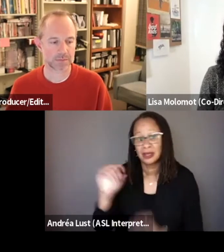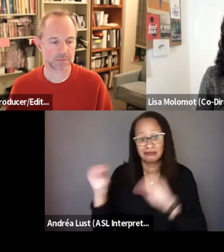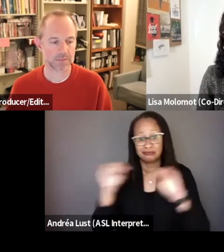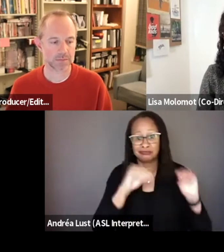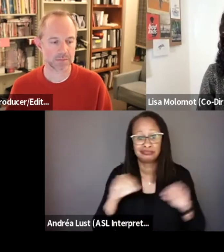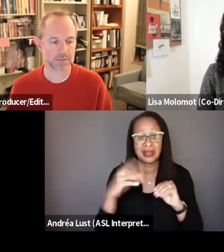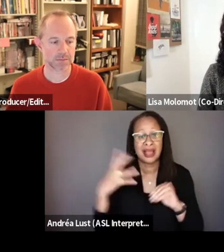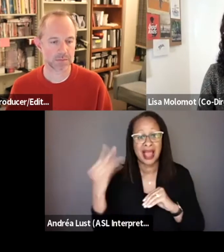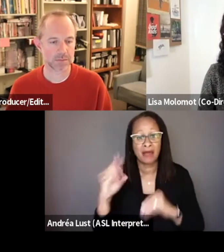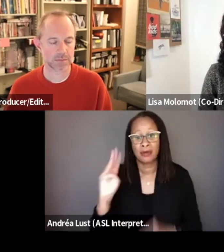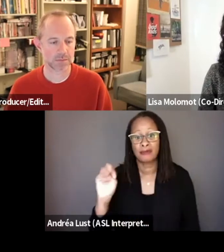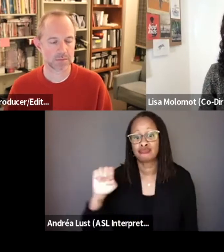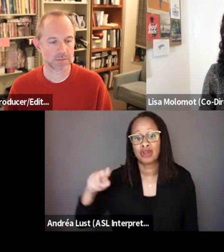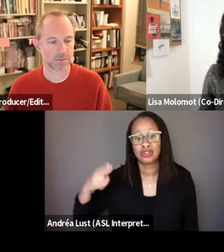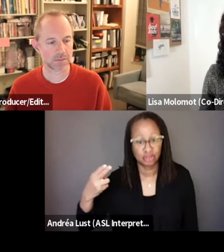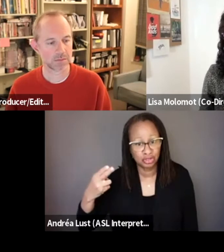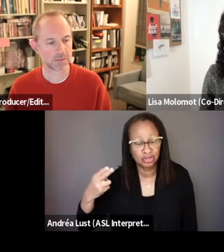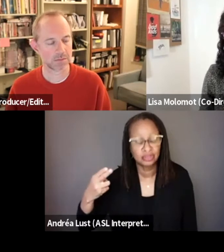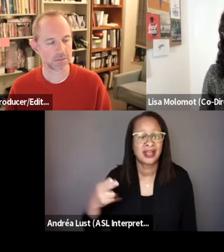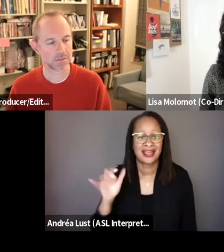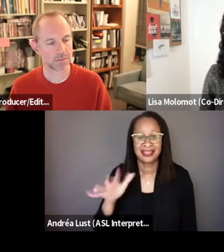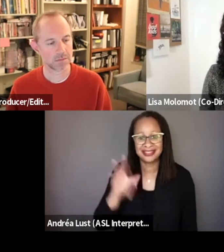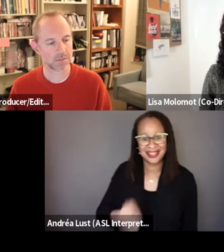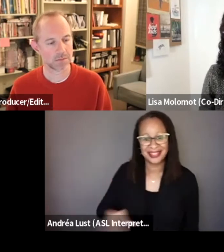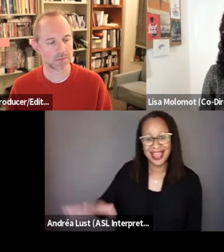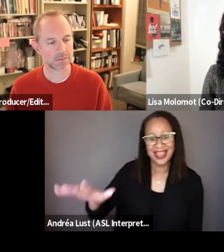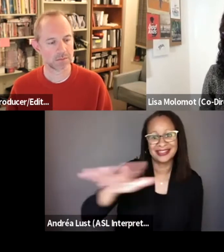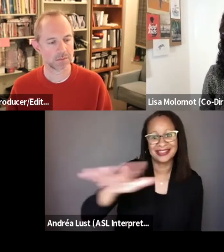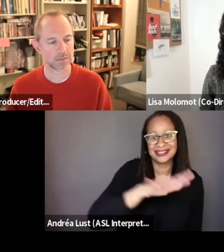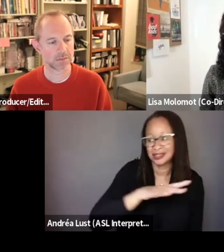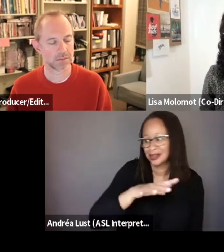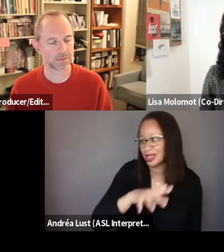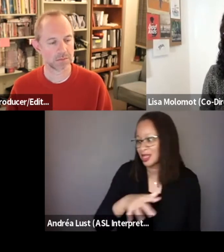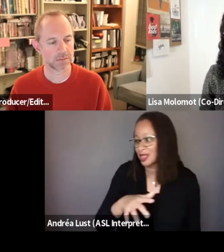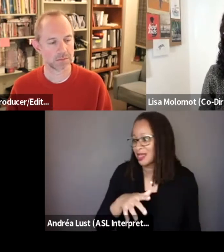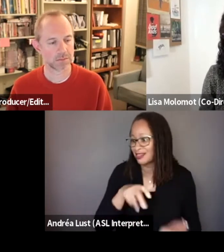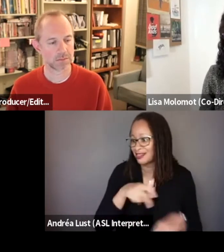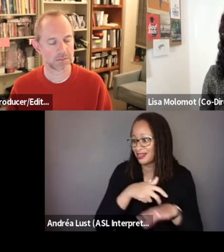This land that they cross, this desert,